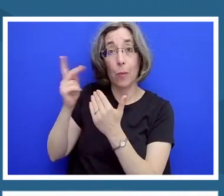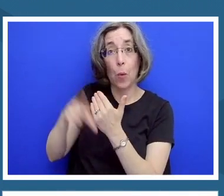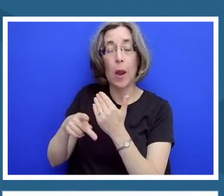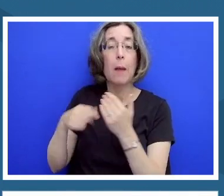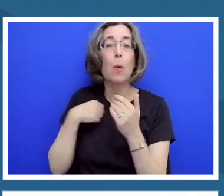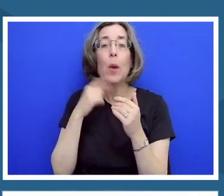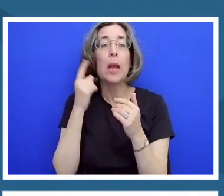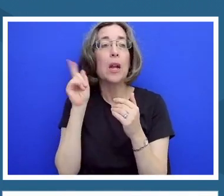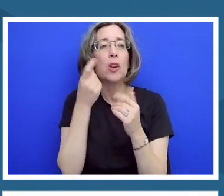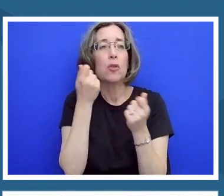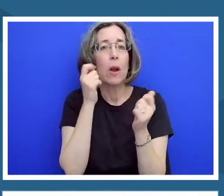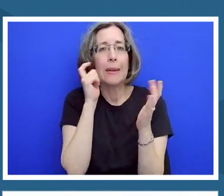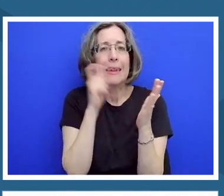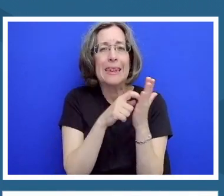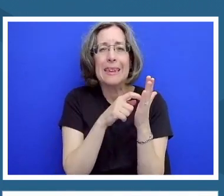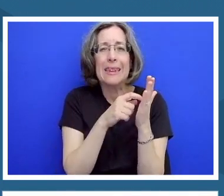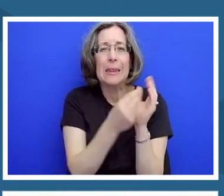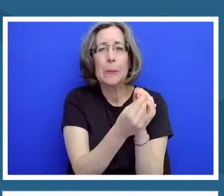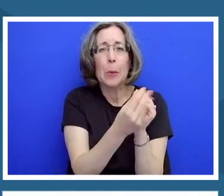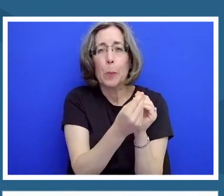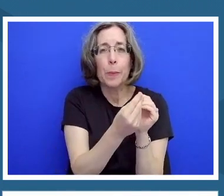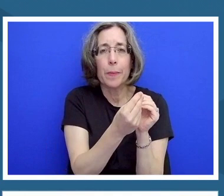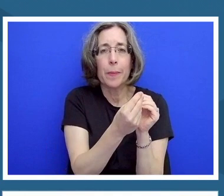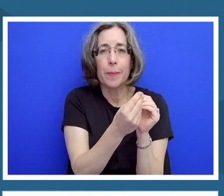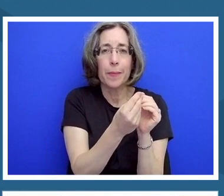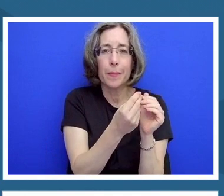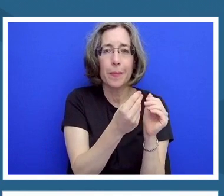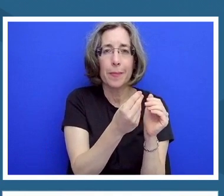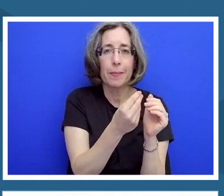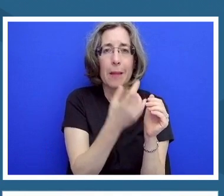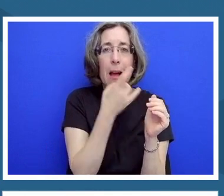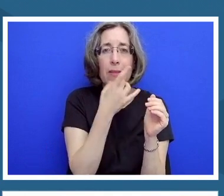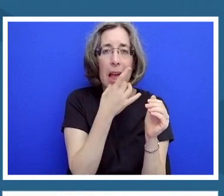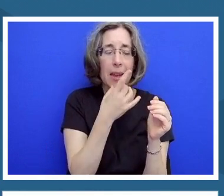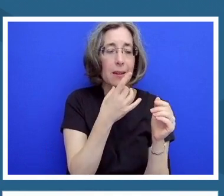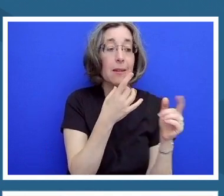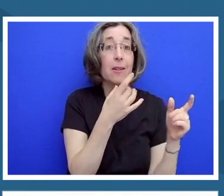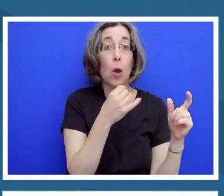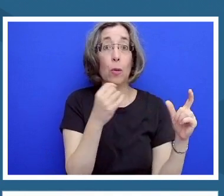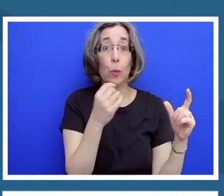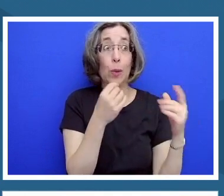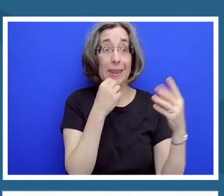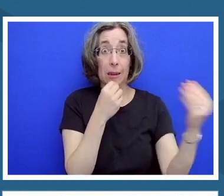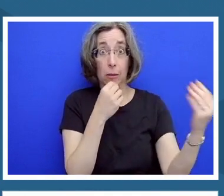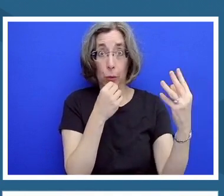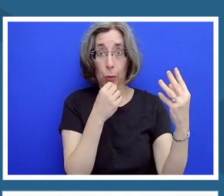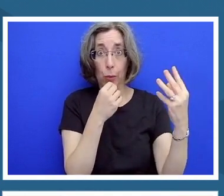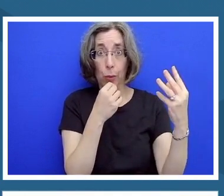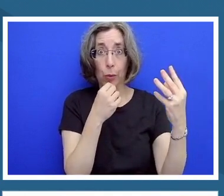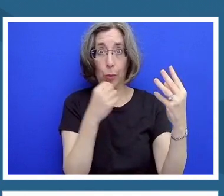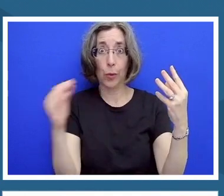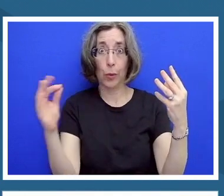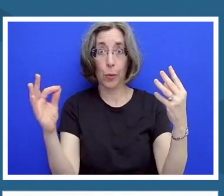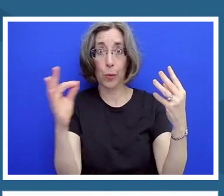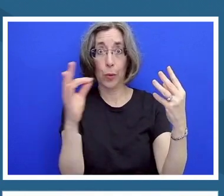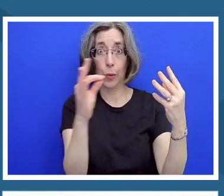its star and that light dims as you can see in the graph on the lower front of this screen here